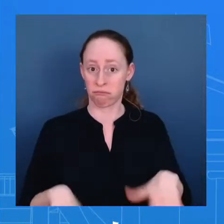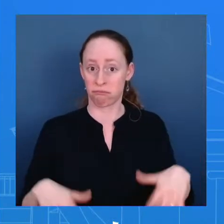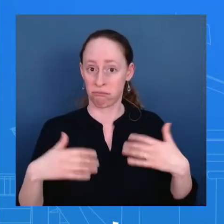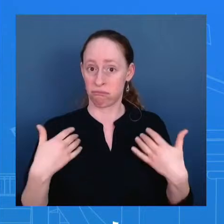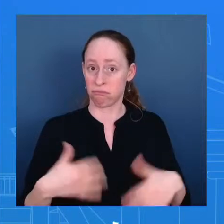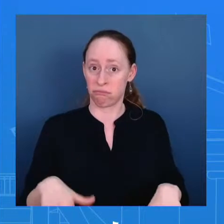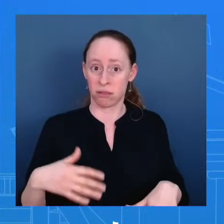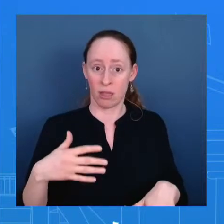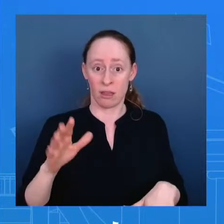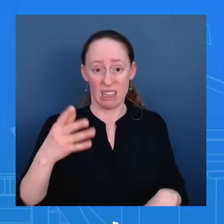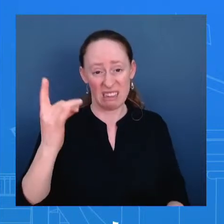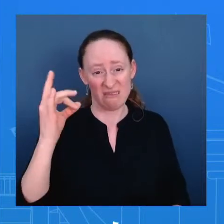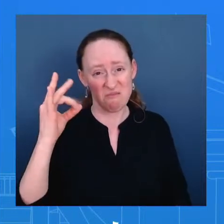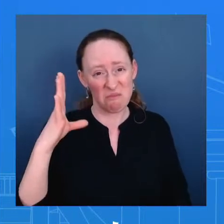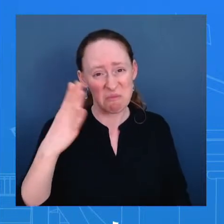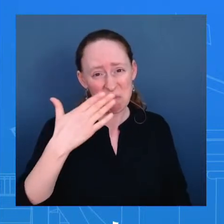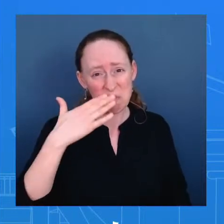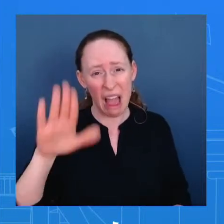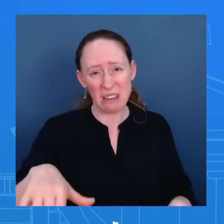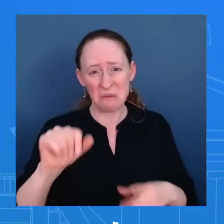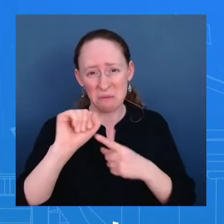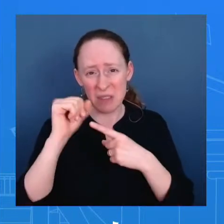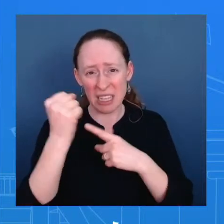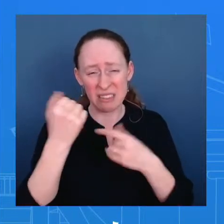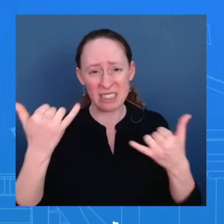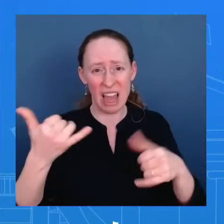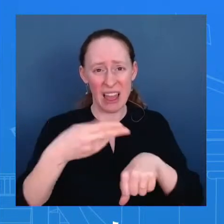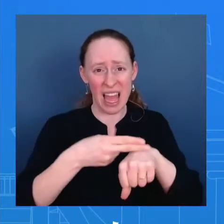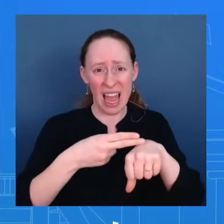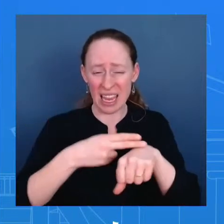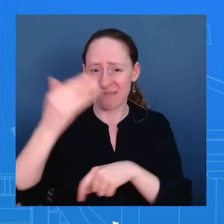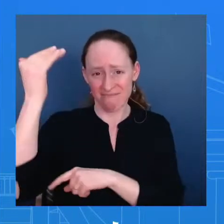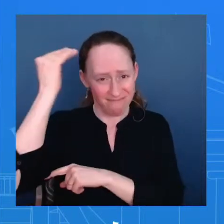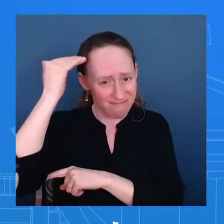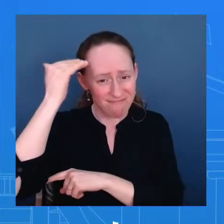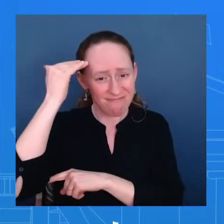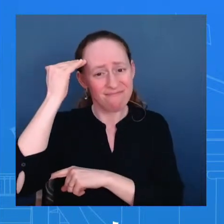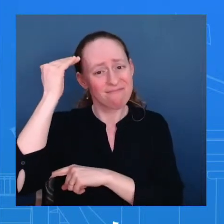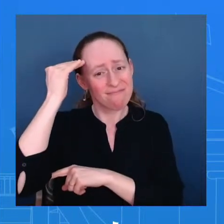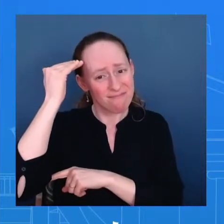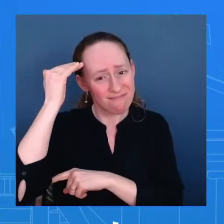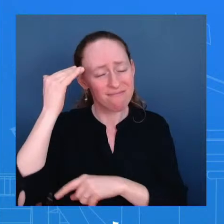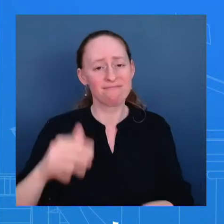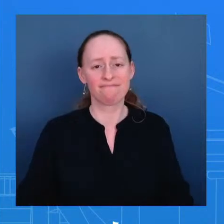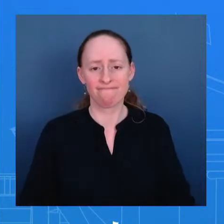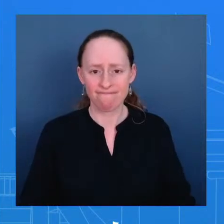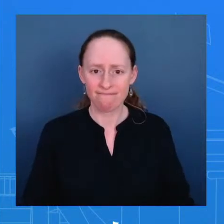We understand that. And we are clear-eyed that the economic, political security and stability